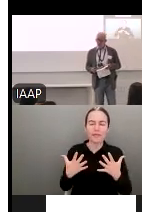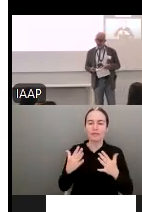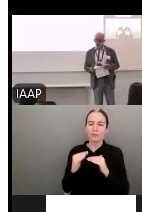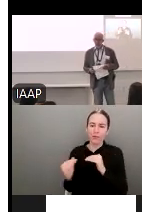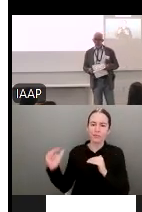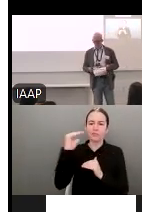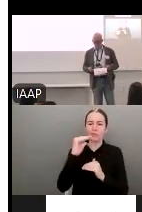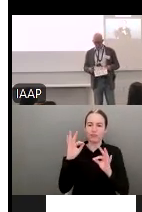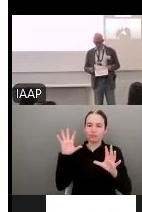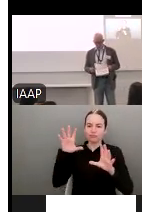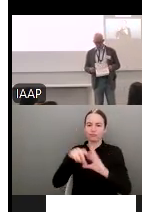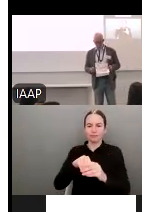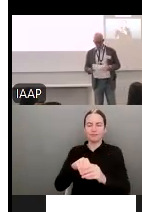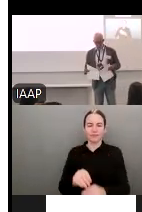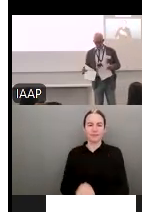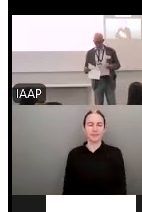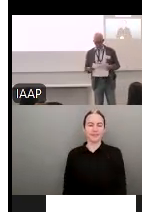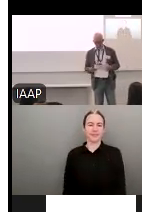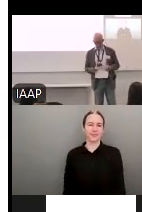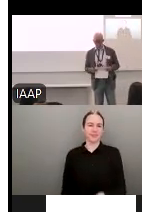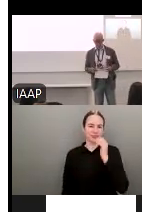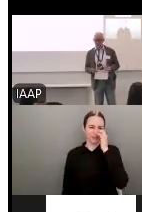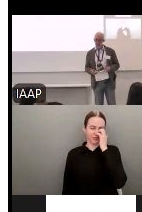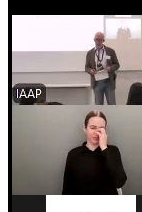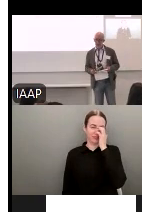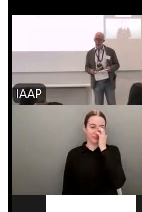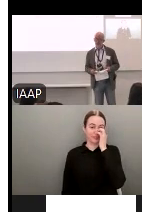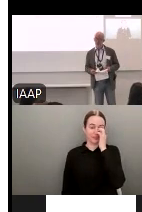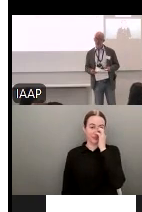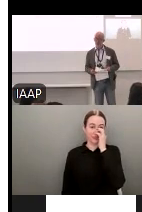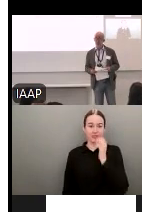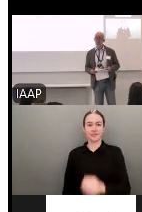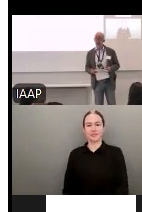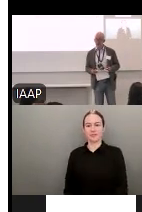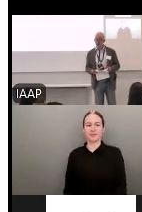One notable project that is, digital inclusion in action,